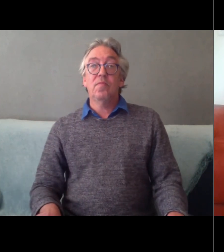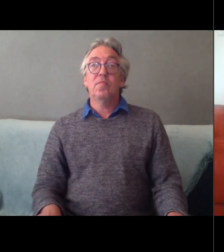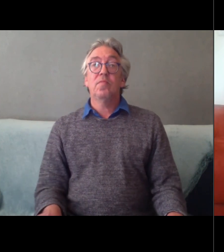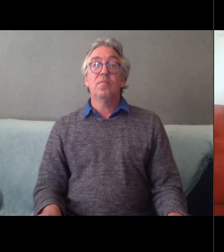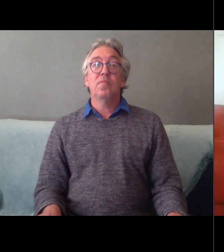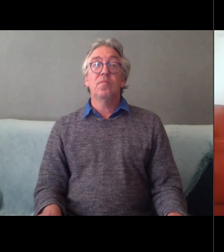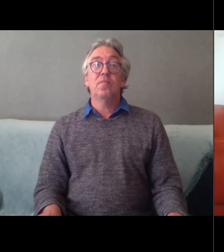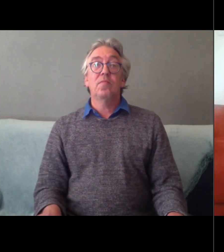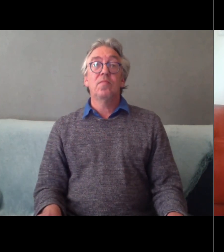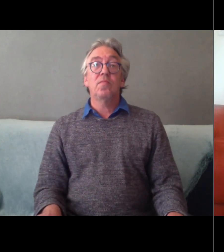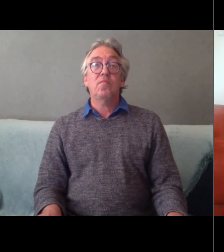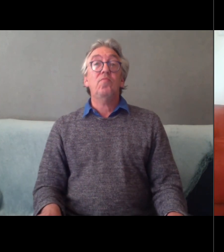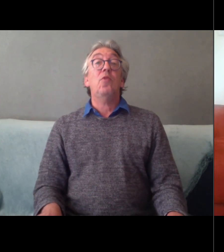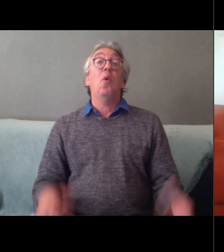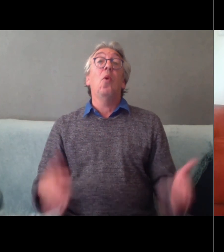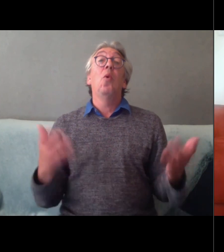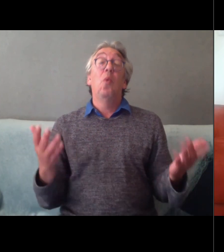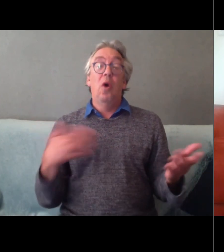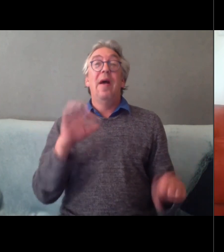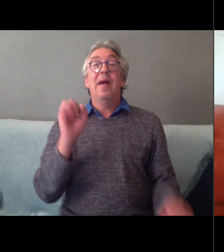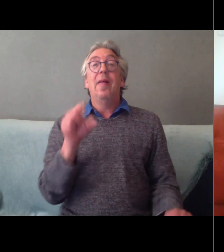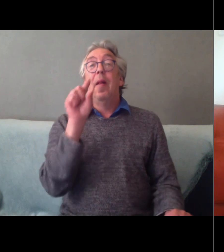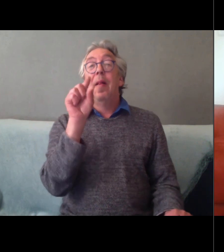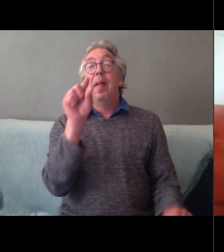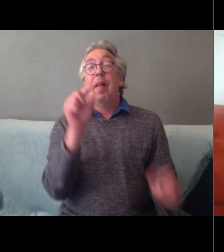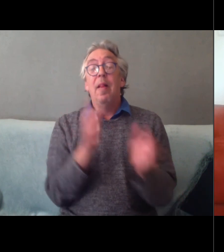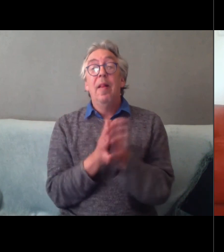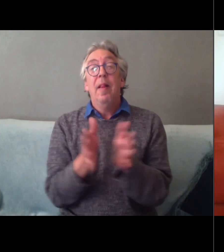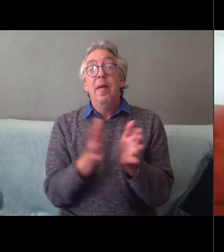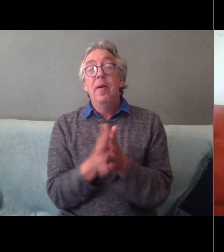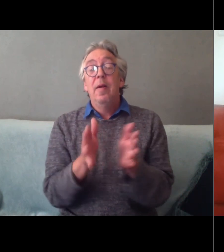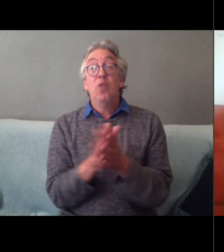I'll tell you something about what the Solidarity Corps offers.